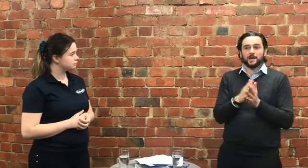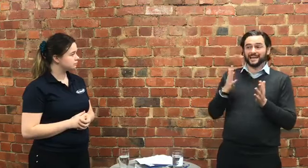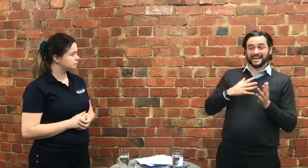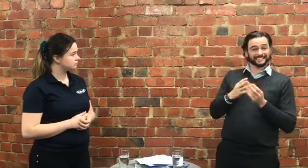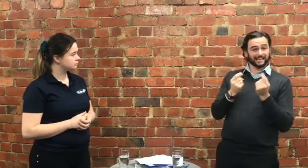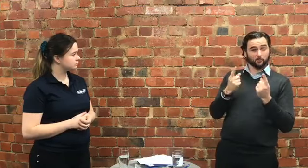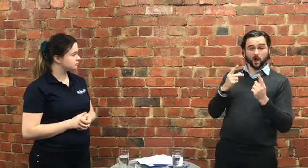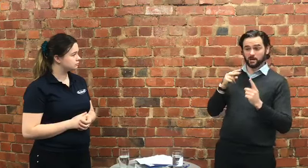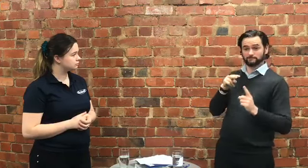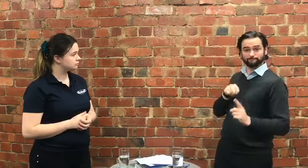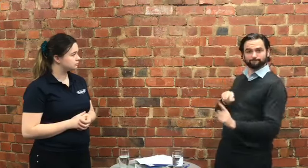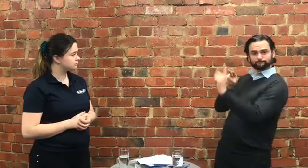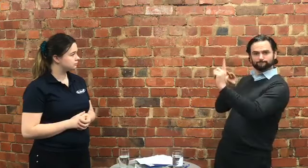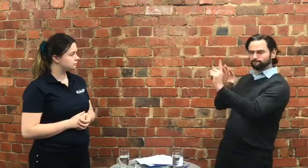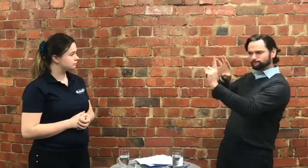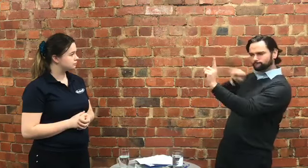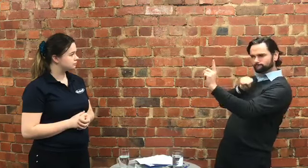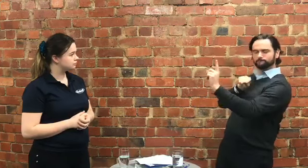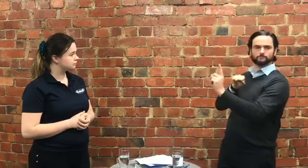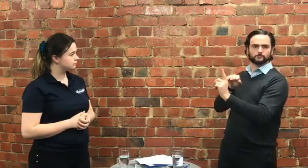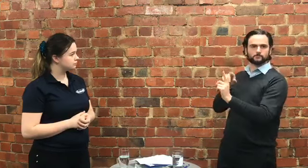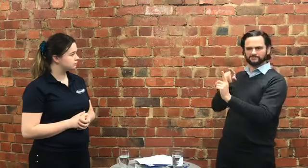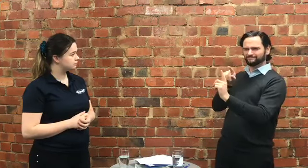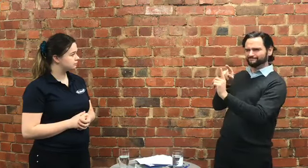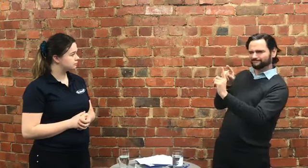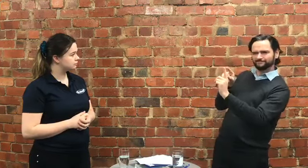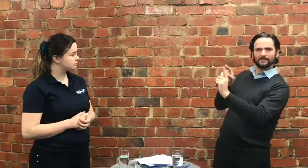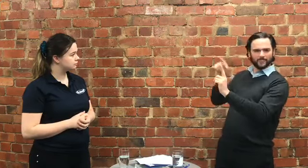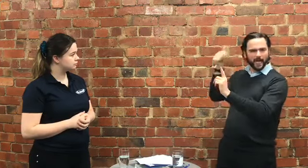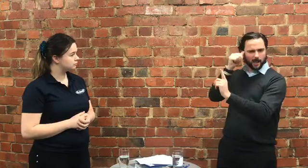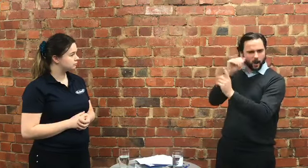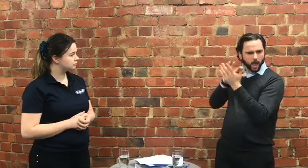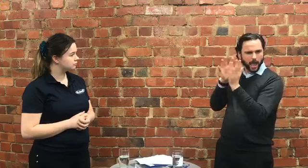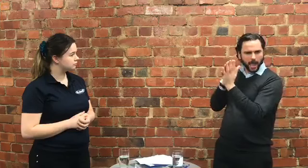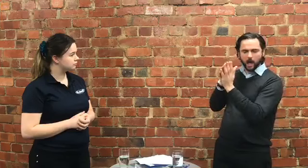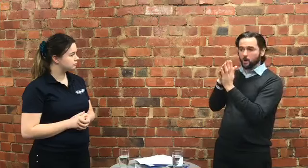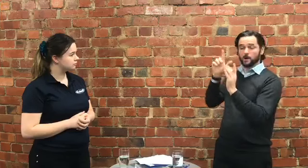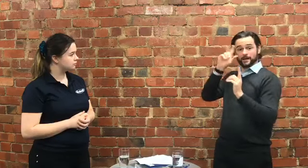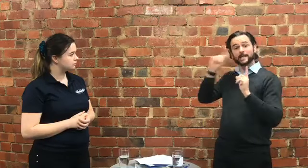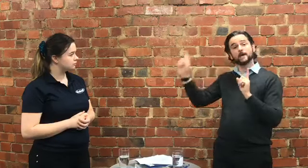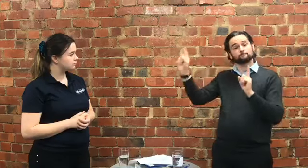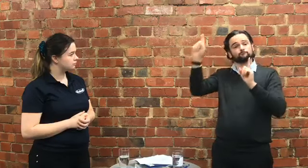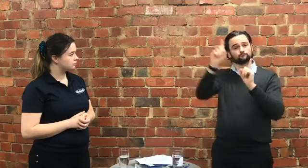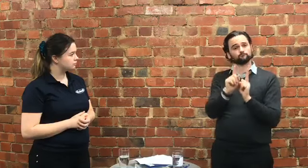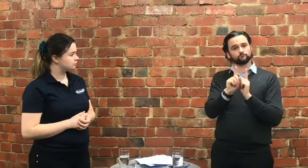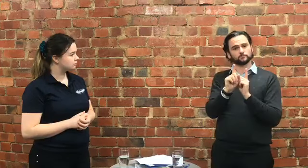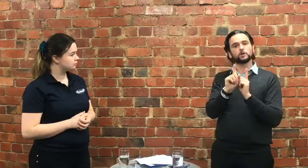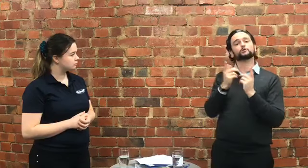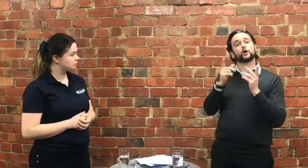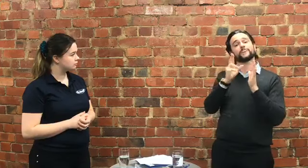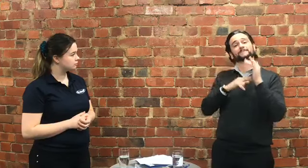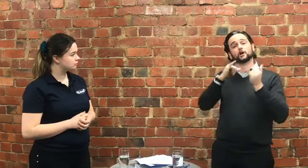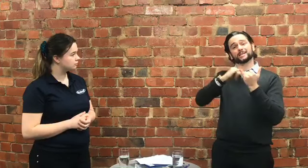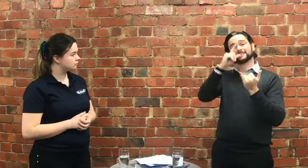but they're not quite sure how to do that. So, they can have a mentor that can model for them.